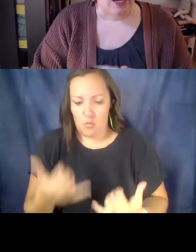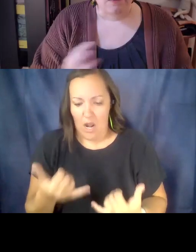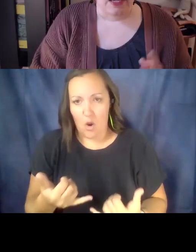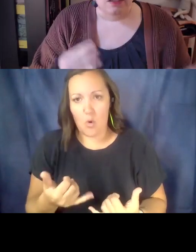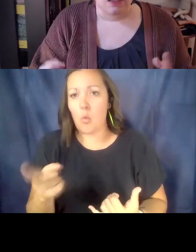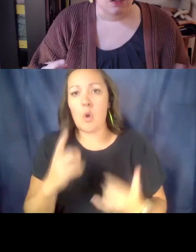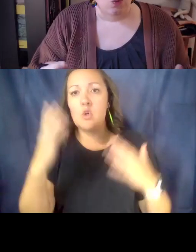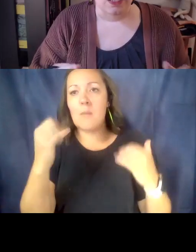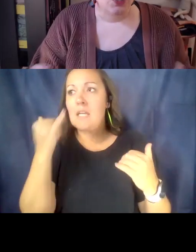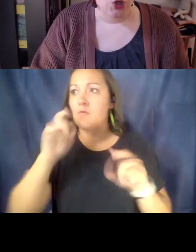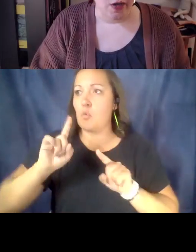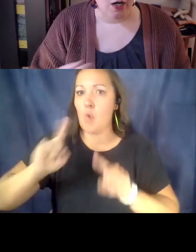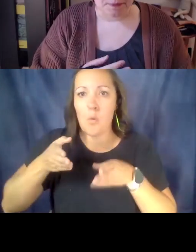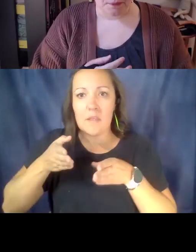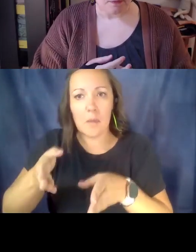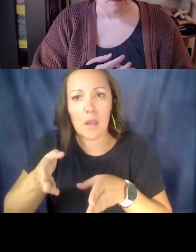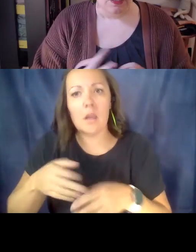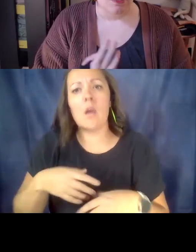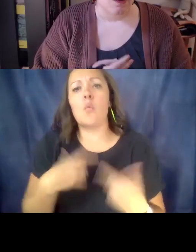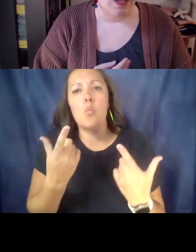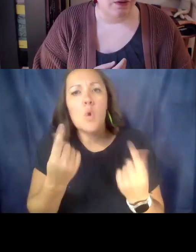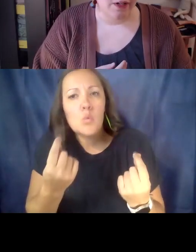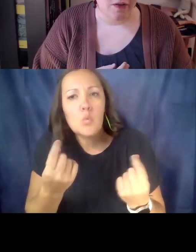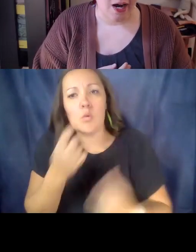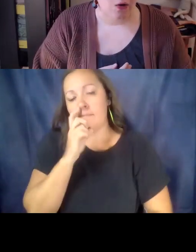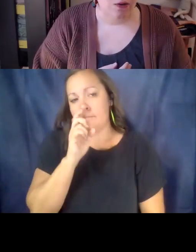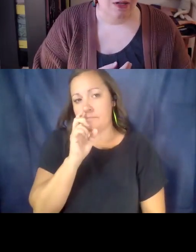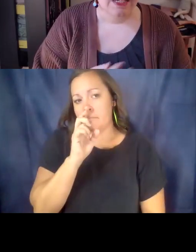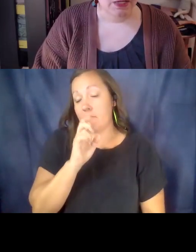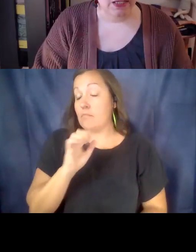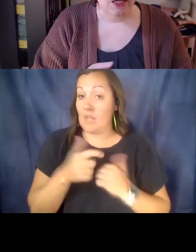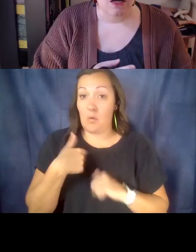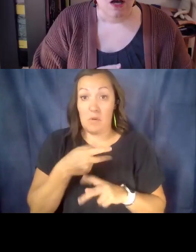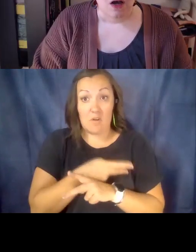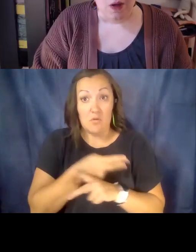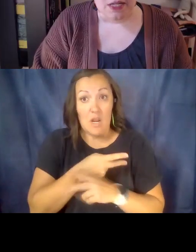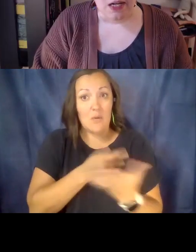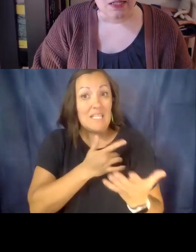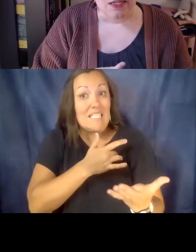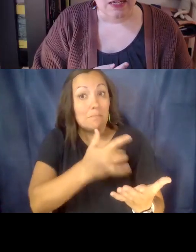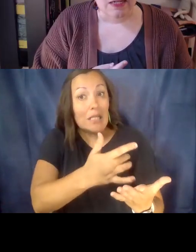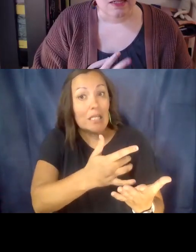kind of what can you do there? So the we we figure that out typically on the website is